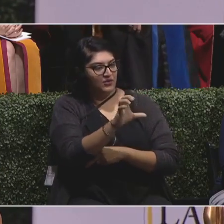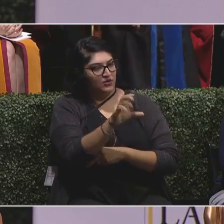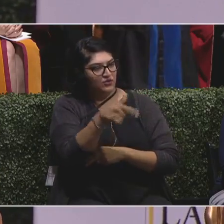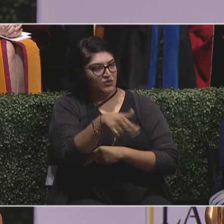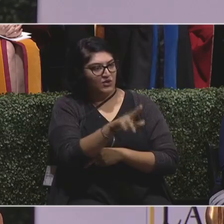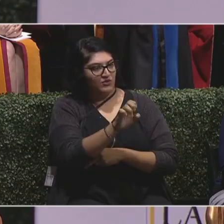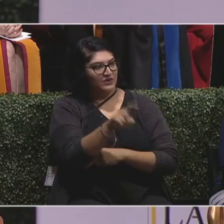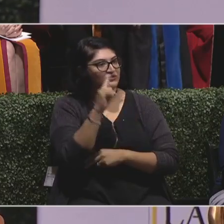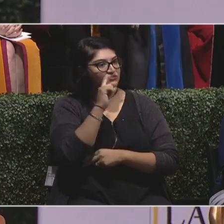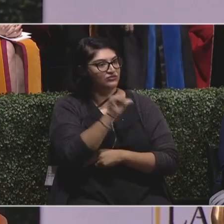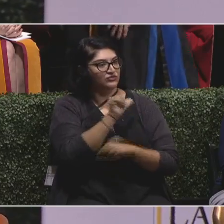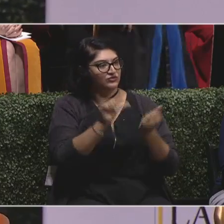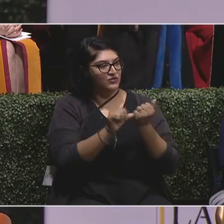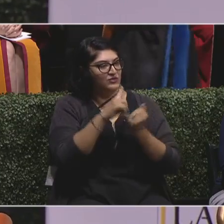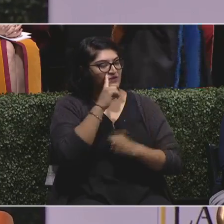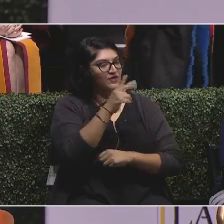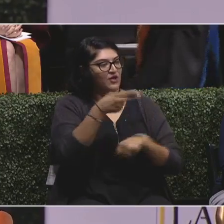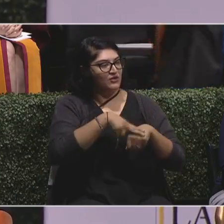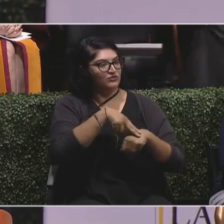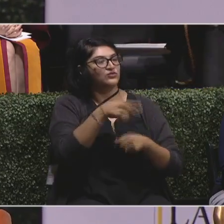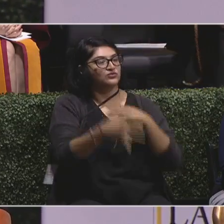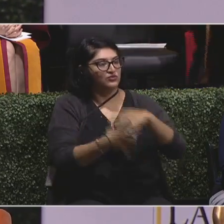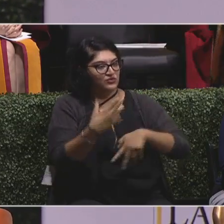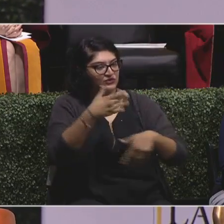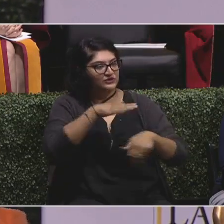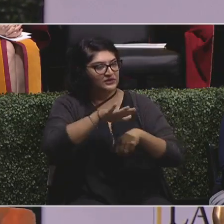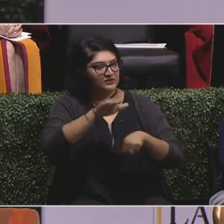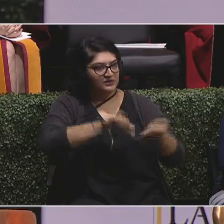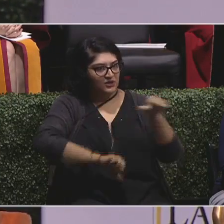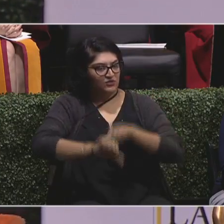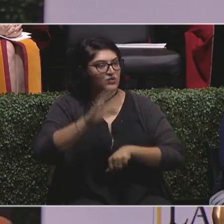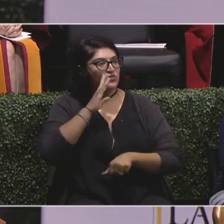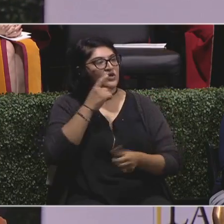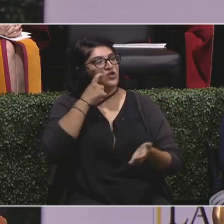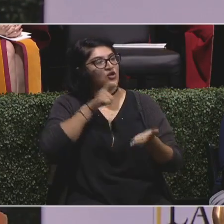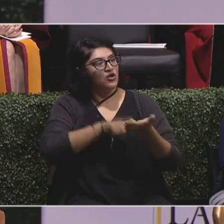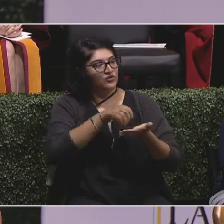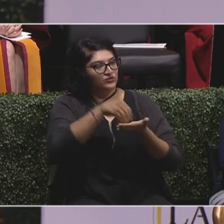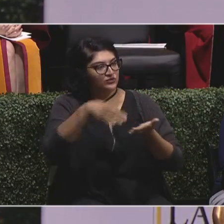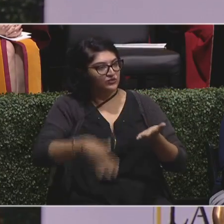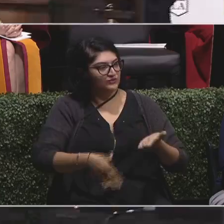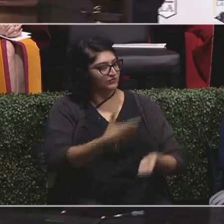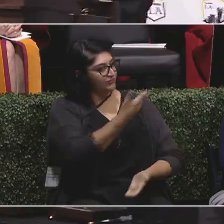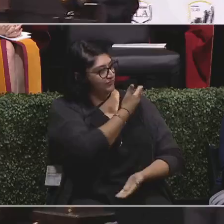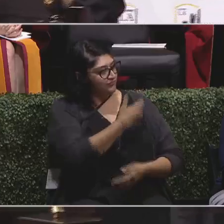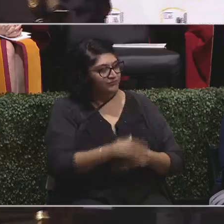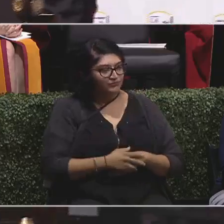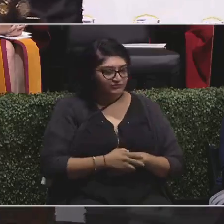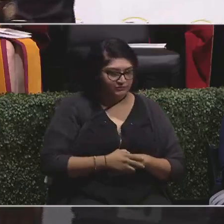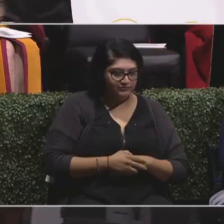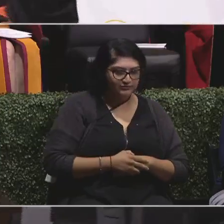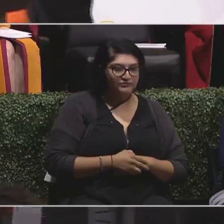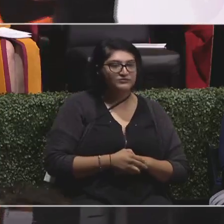AMONG THE STUDENTS EARNING BACCALAUREATE DEGREES ARE THOSE WHO GRADUATE WITH ACADEMIC H ONORS. DR.NANCY McQUEEN